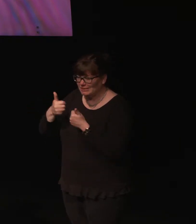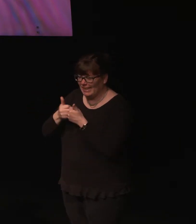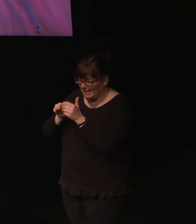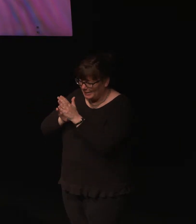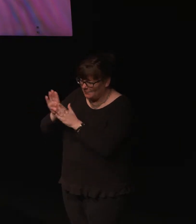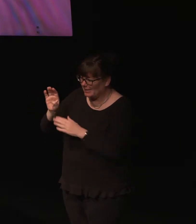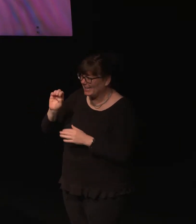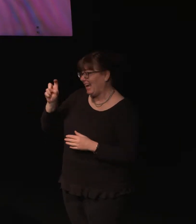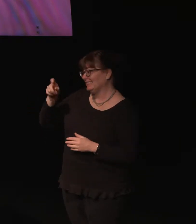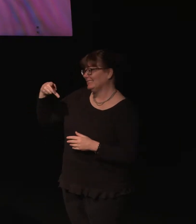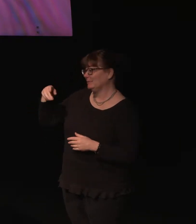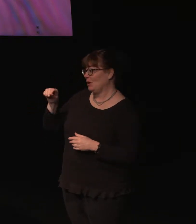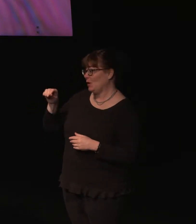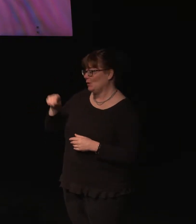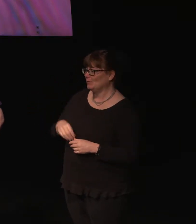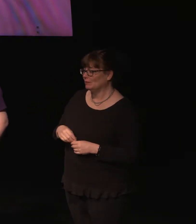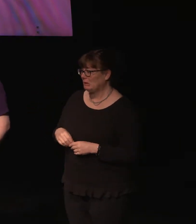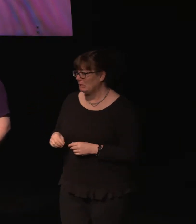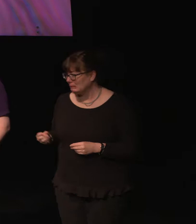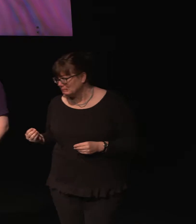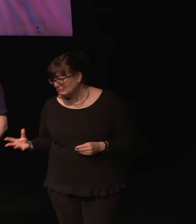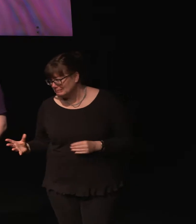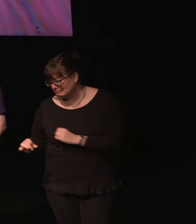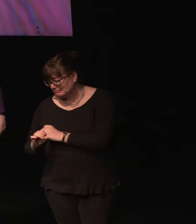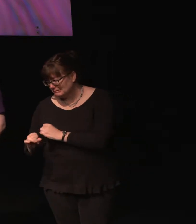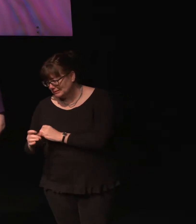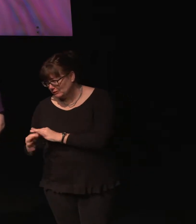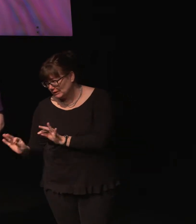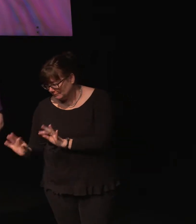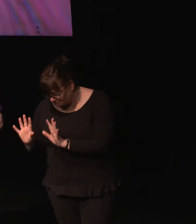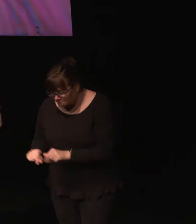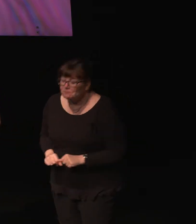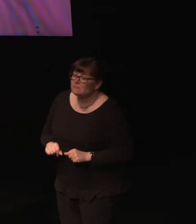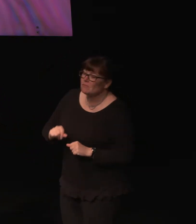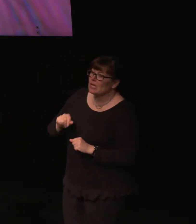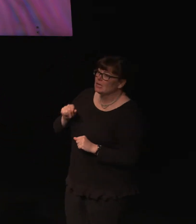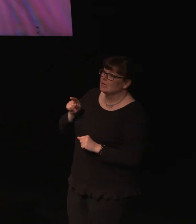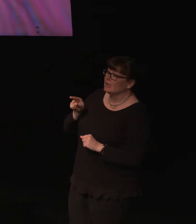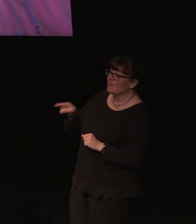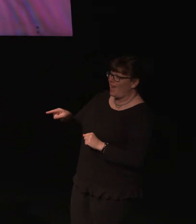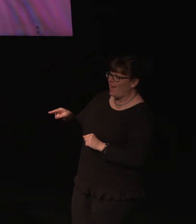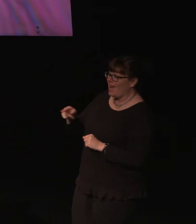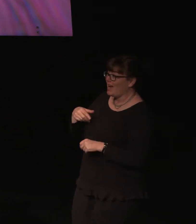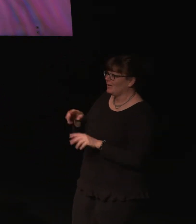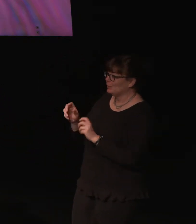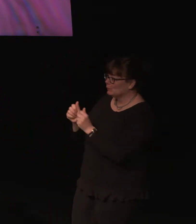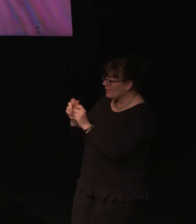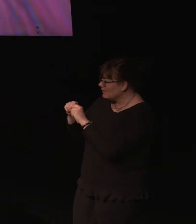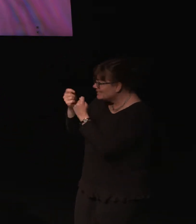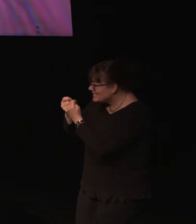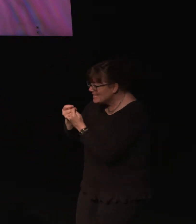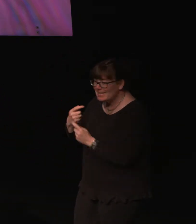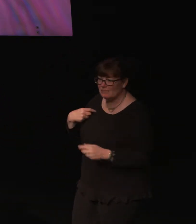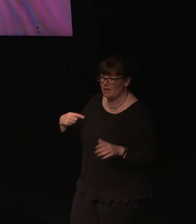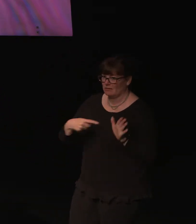That's their free shoutout for this. AUDIENCE LAUGHS I'm there, I'm with my team, we are showing off Collapsus,